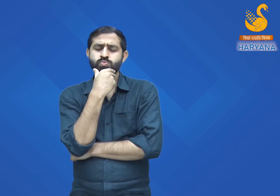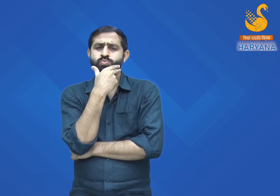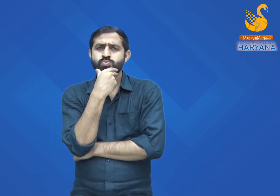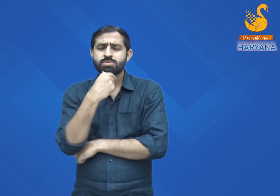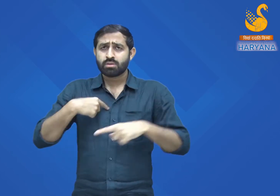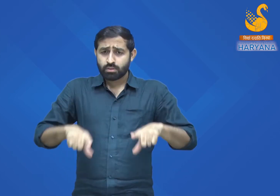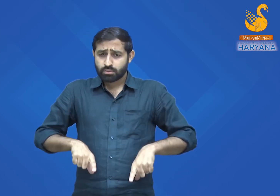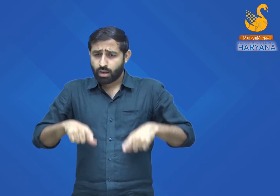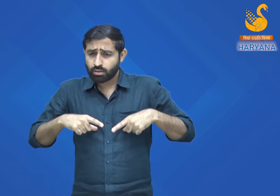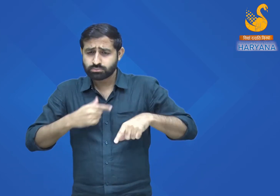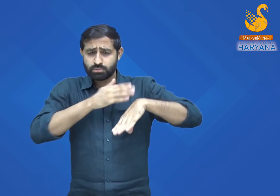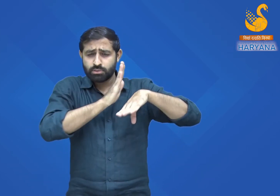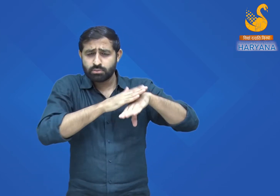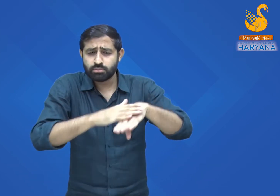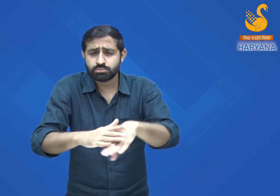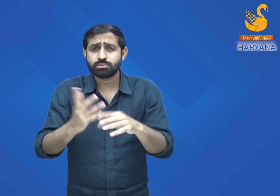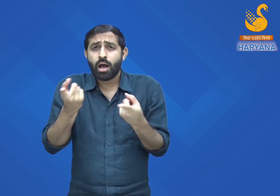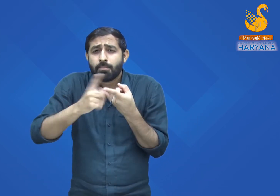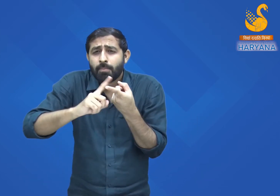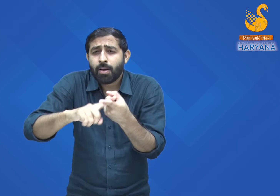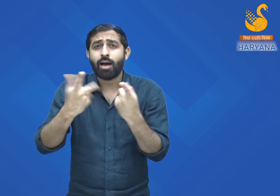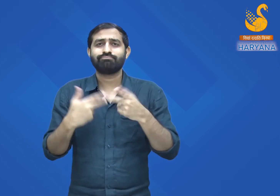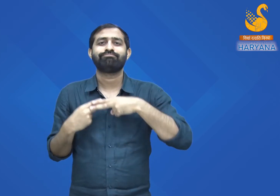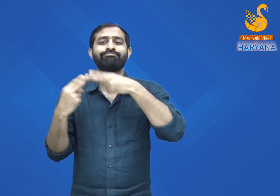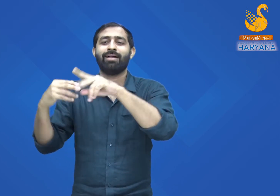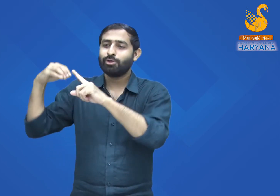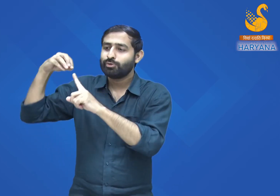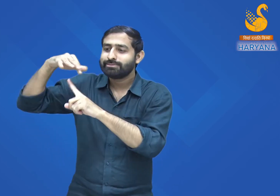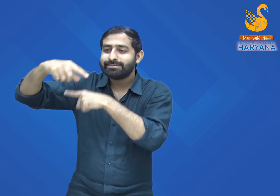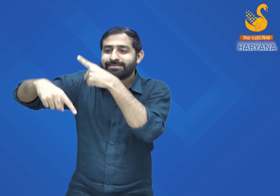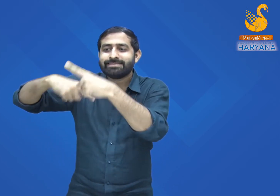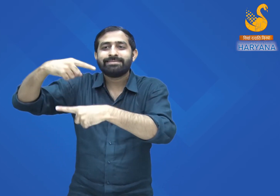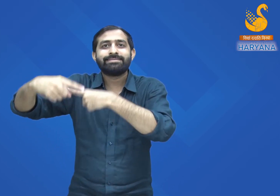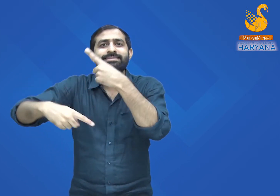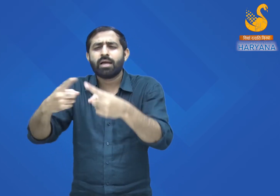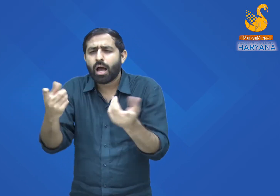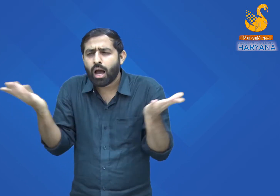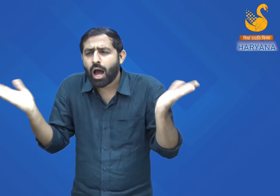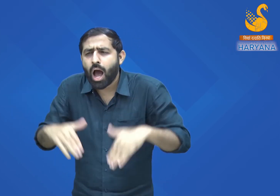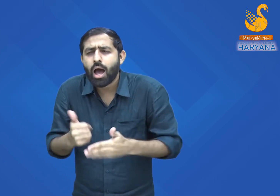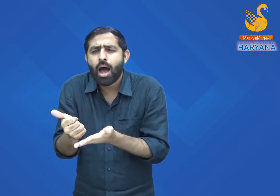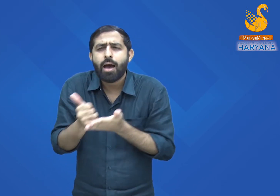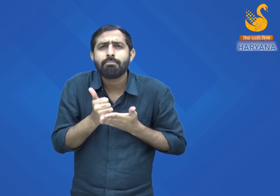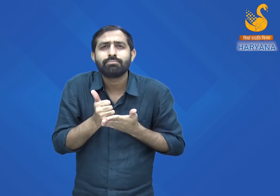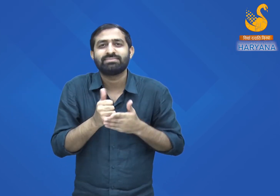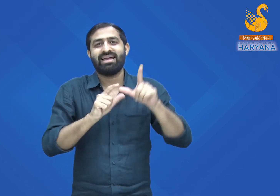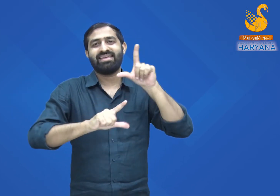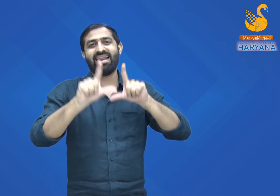As the flow of water is continuous, similarly the life experiences of a person are flowing from one generation to the next.